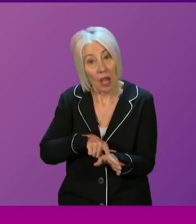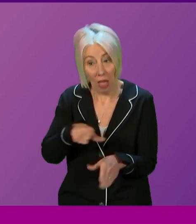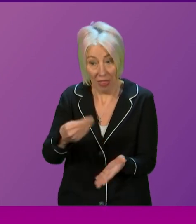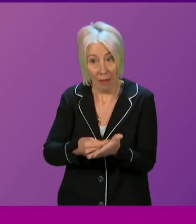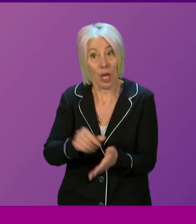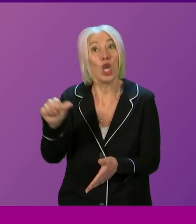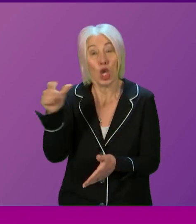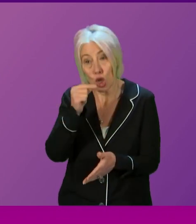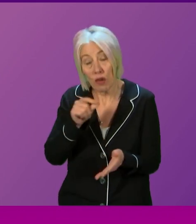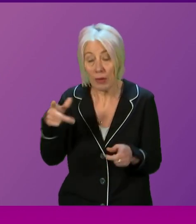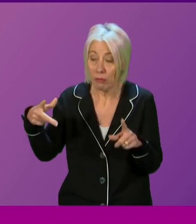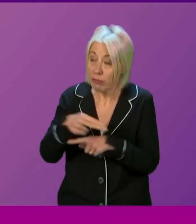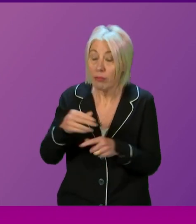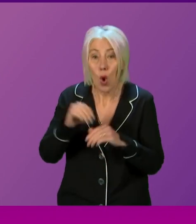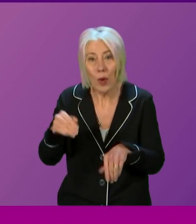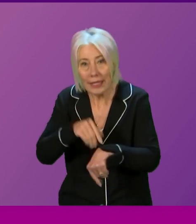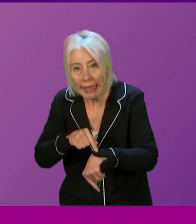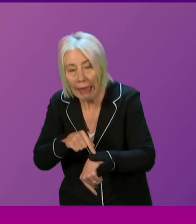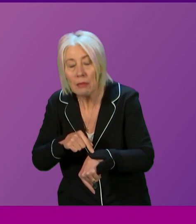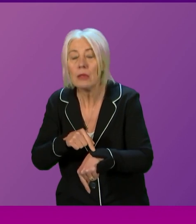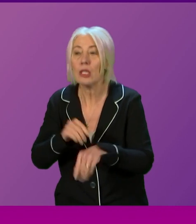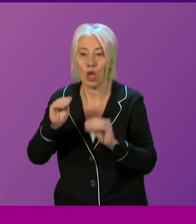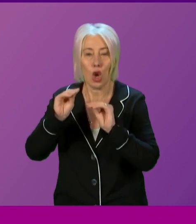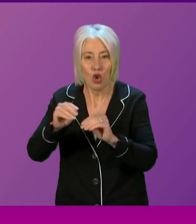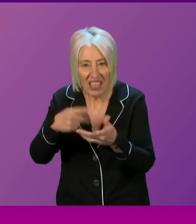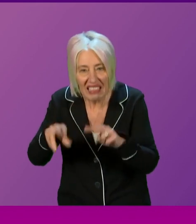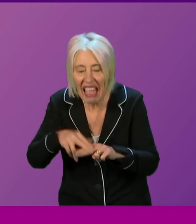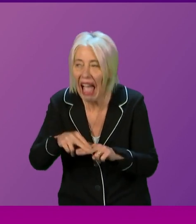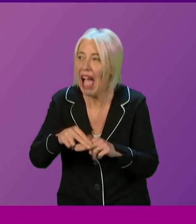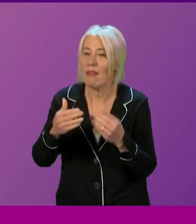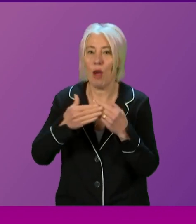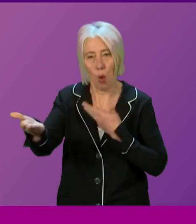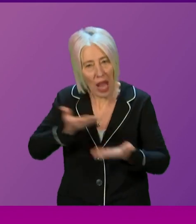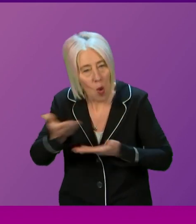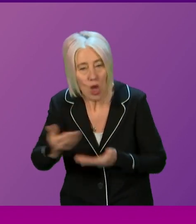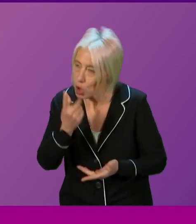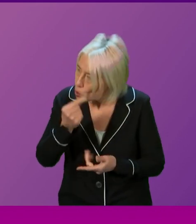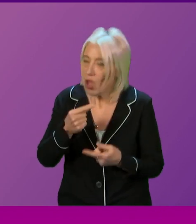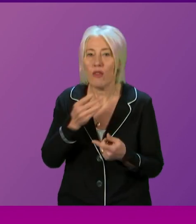on cutting waiting times, training staff and putting more counsellors in our schools—and